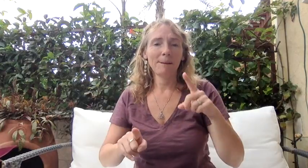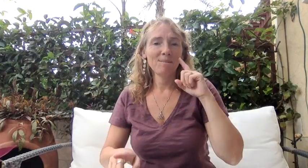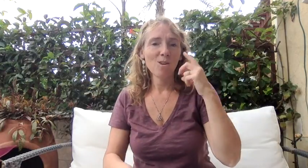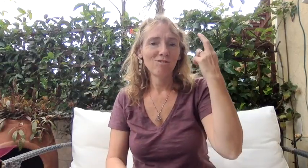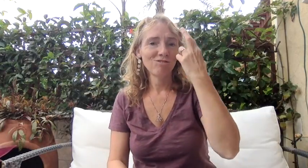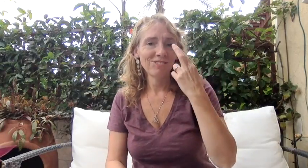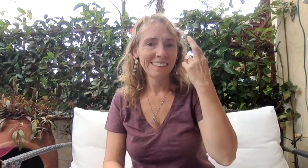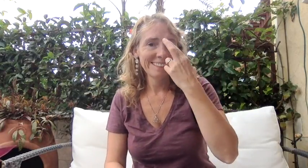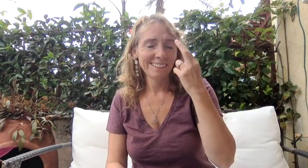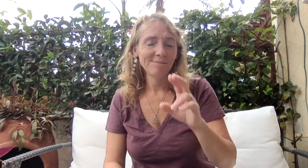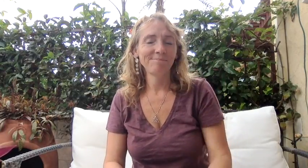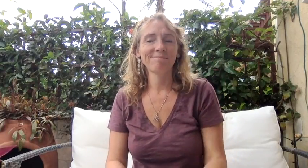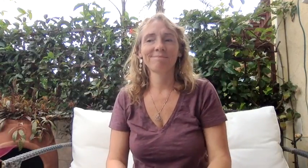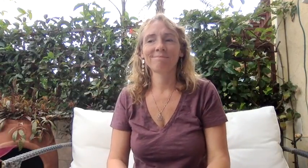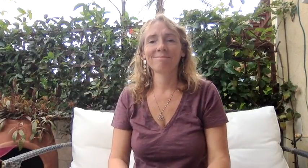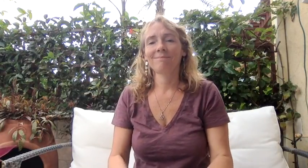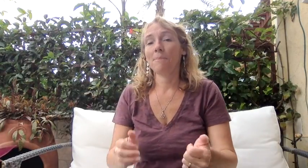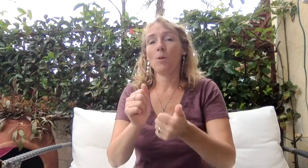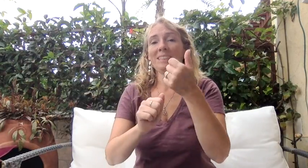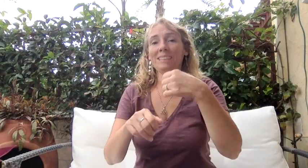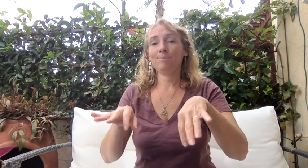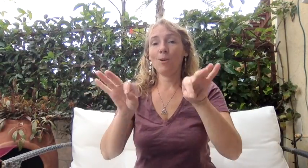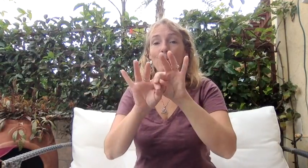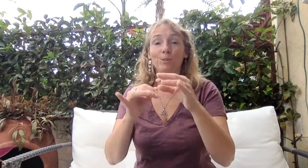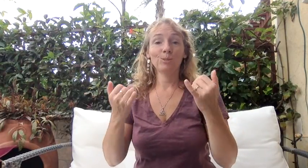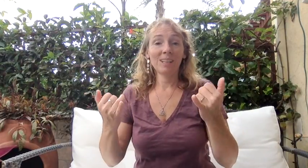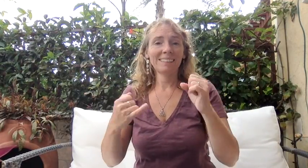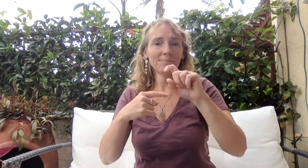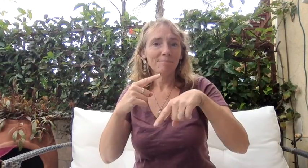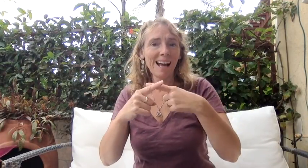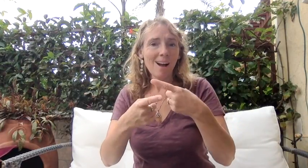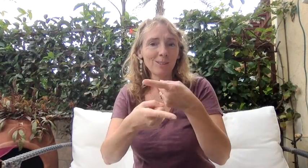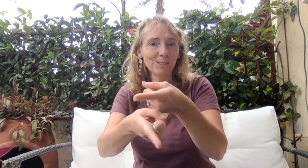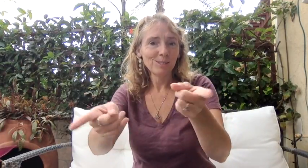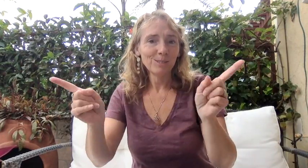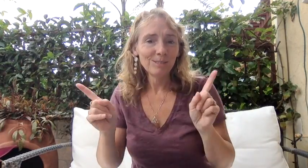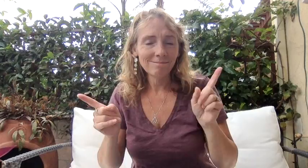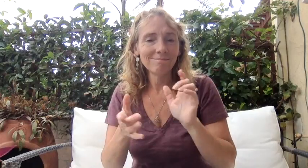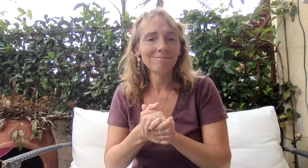Things happen for a reason, and most importantly today is about